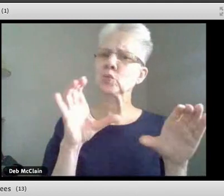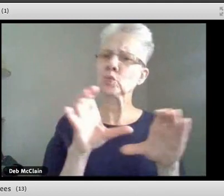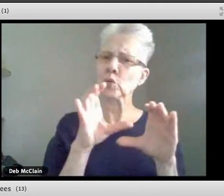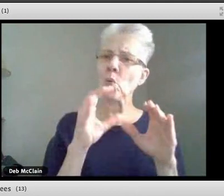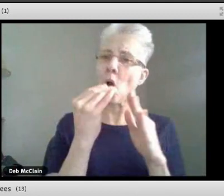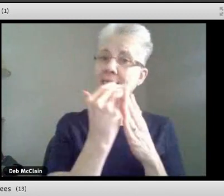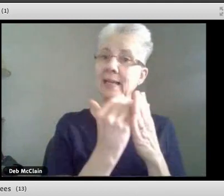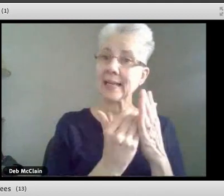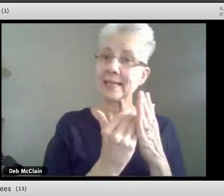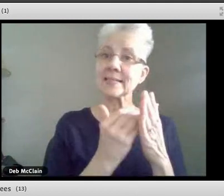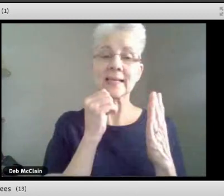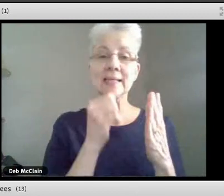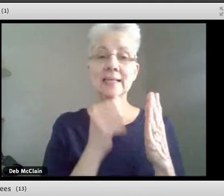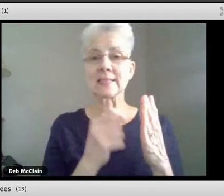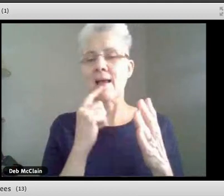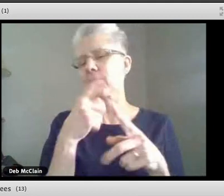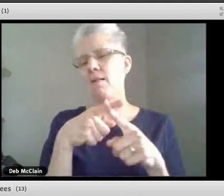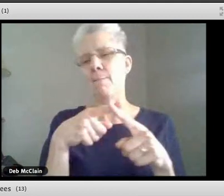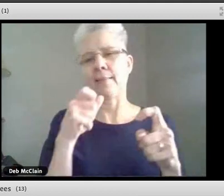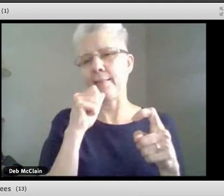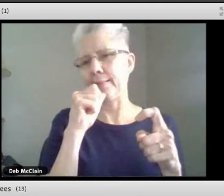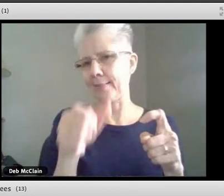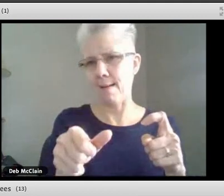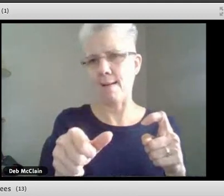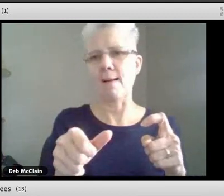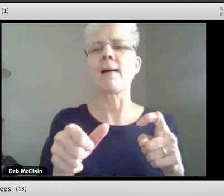And, again, I'm going to show you some tools where you can test your site.